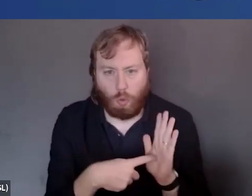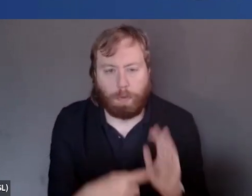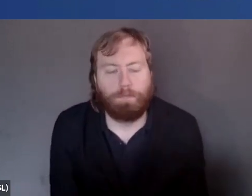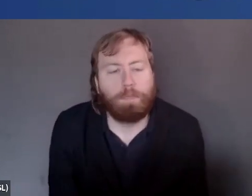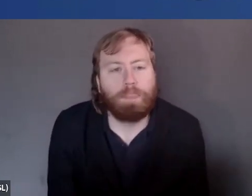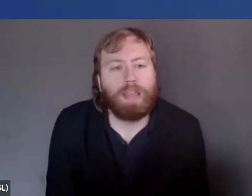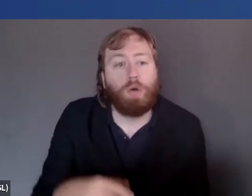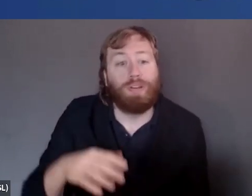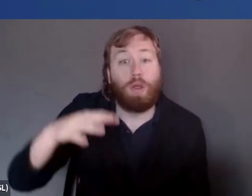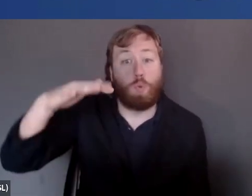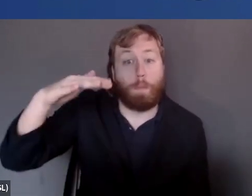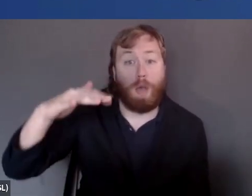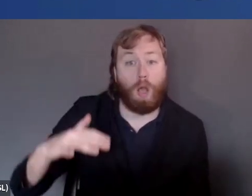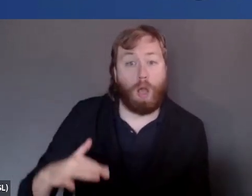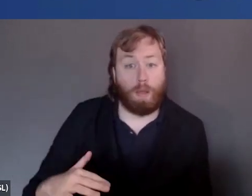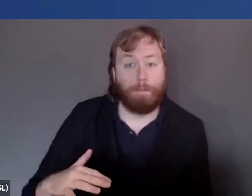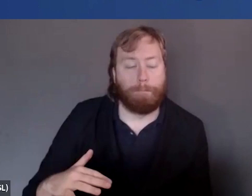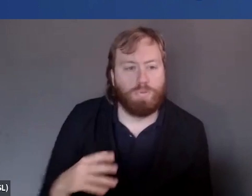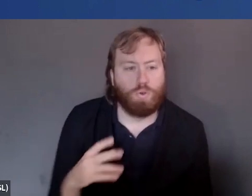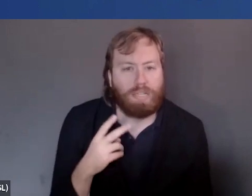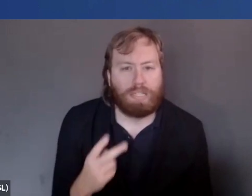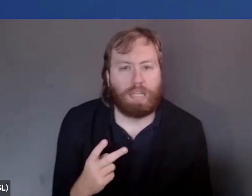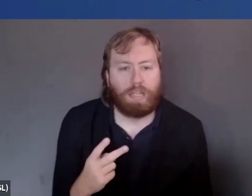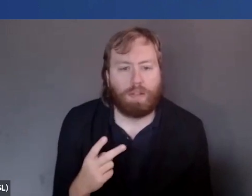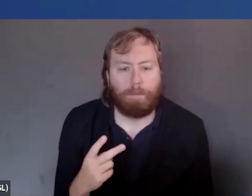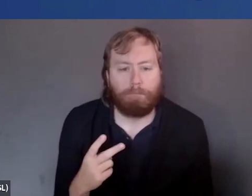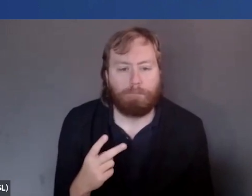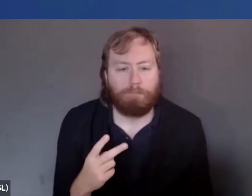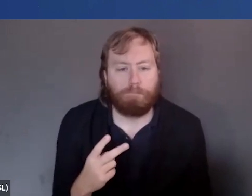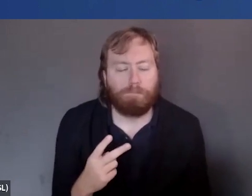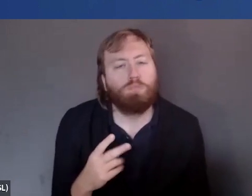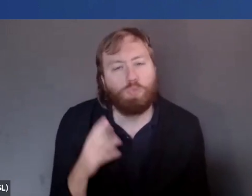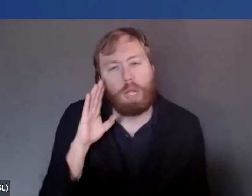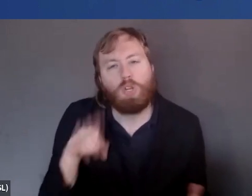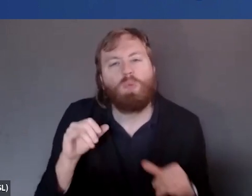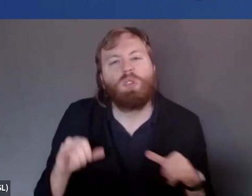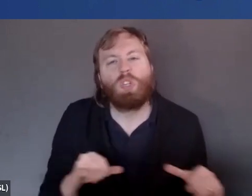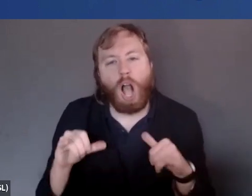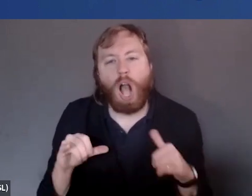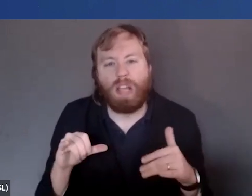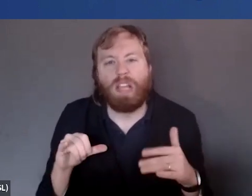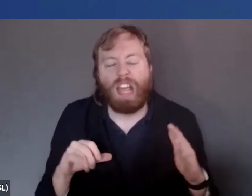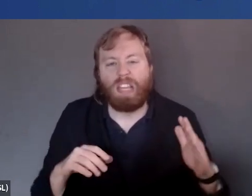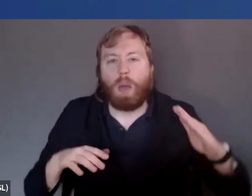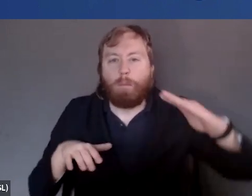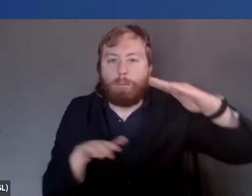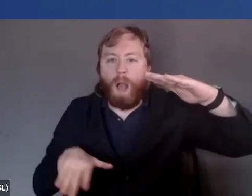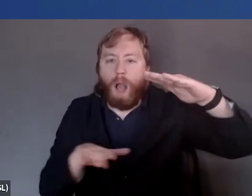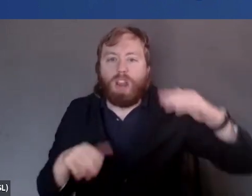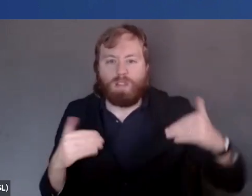In the footer, it's not uncommon. We know it's common to find links in the bottom of a footer. We have here several columns,